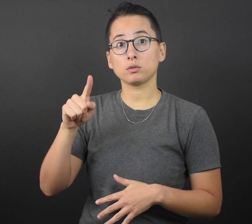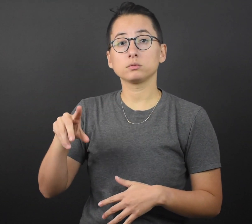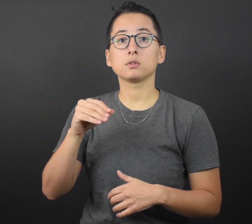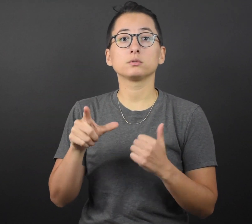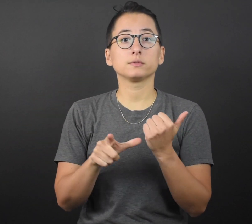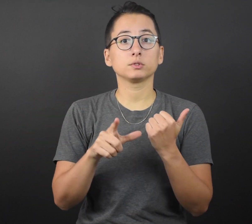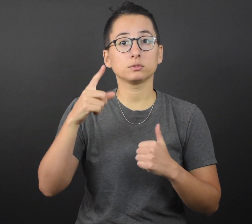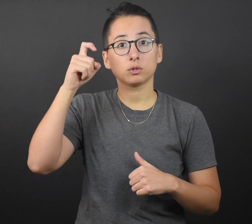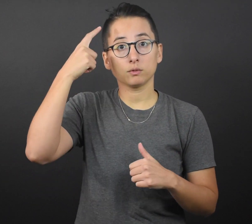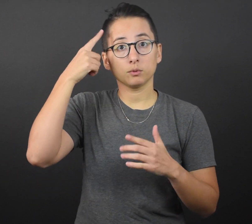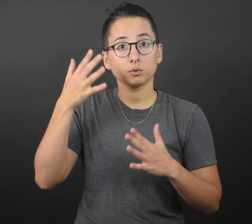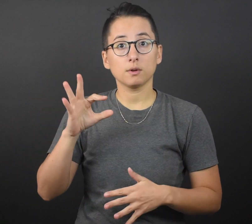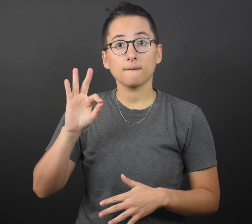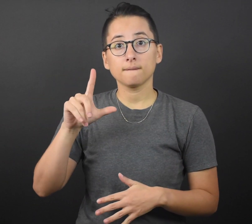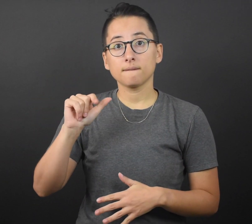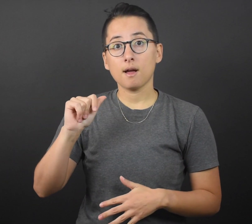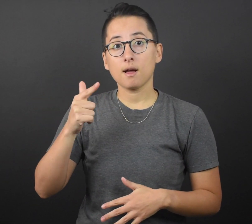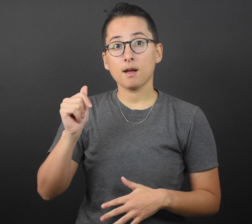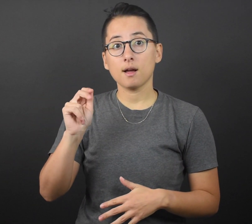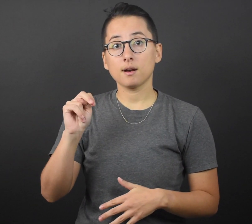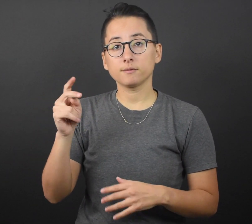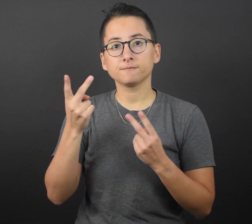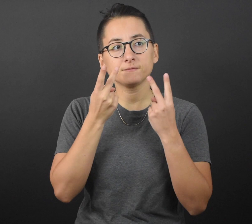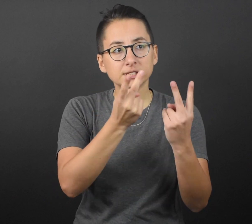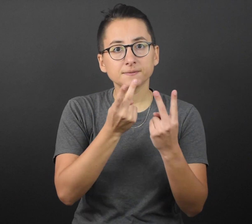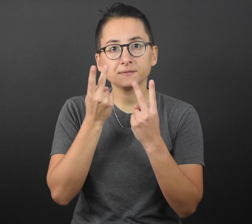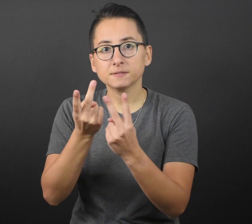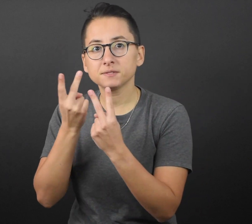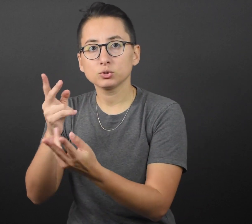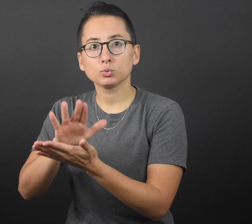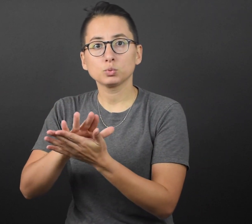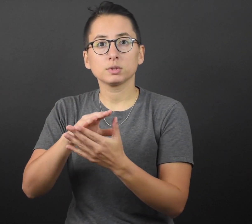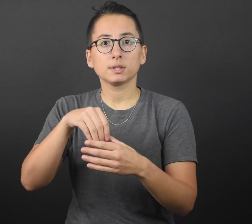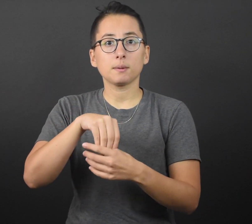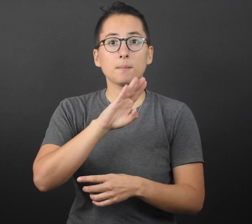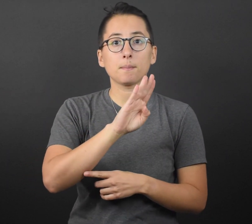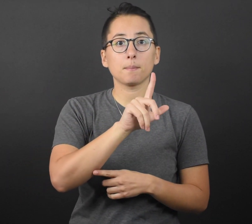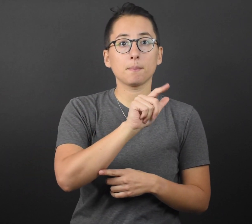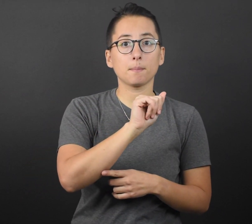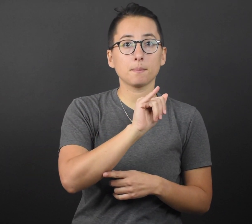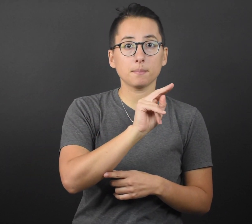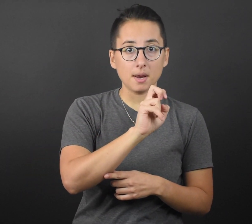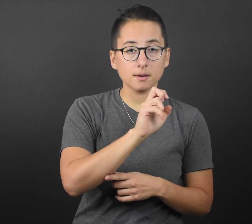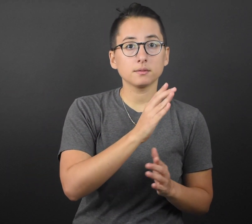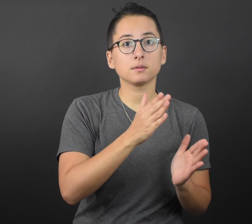Governor Walz and Lieutenant Governor Flanagan visited schools in Blaine, Rochester,